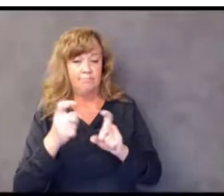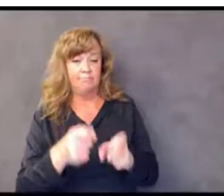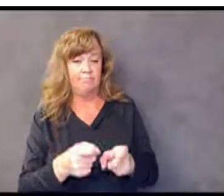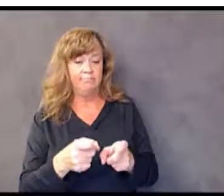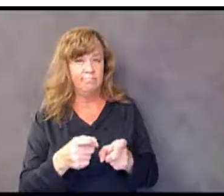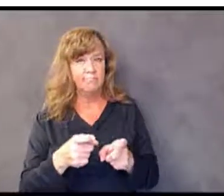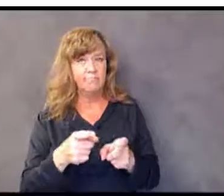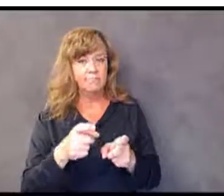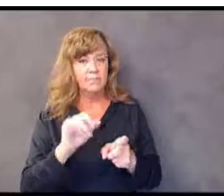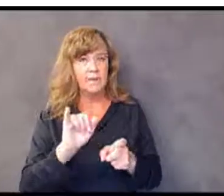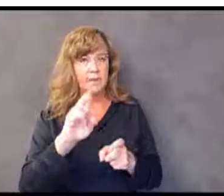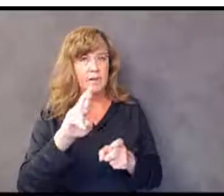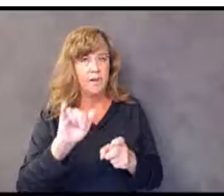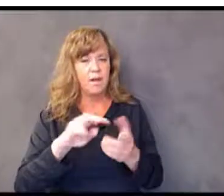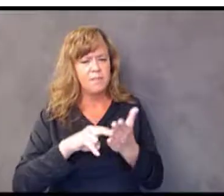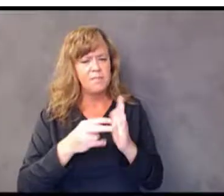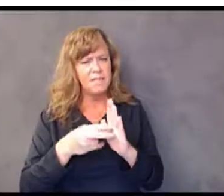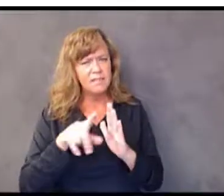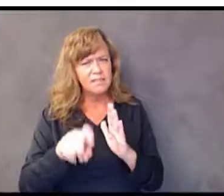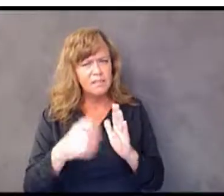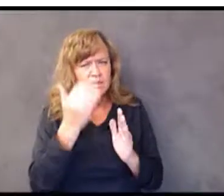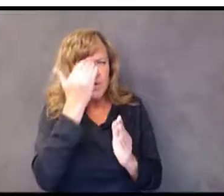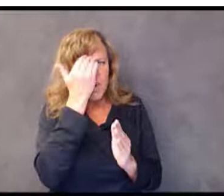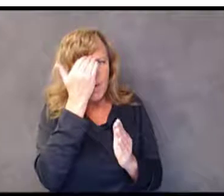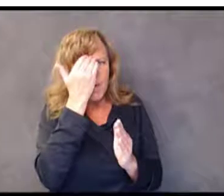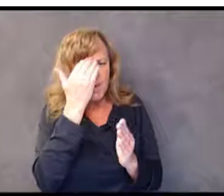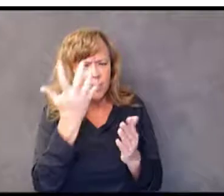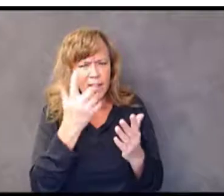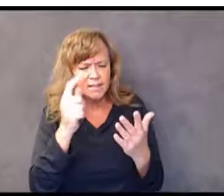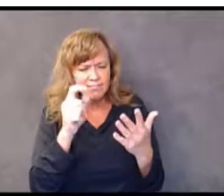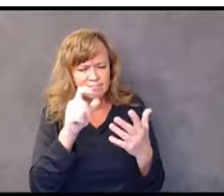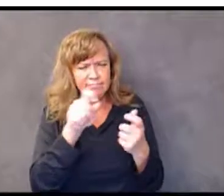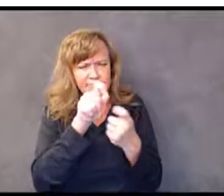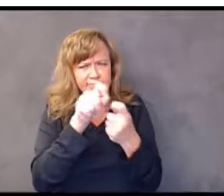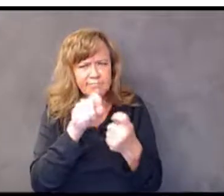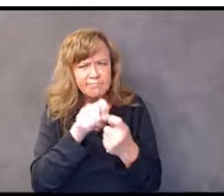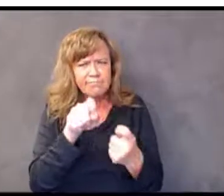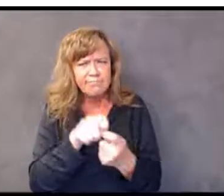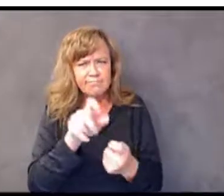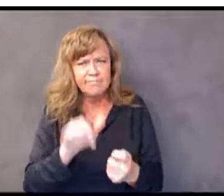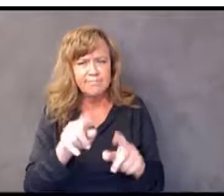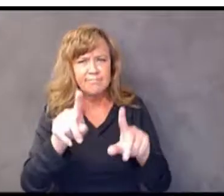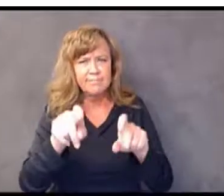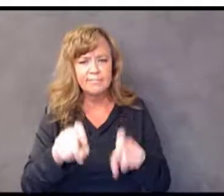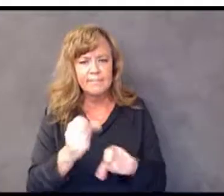test to ensure that the instructions and test items are sufficiently interpreted without